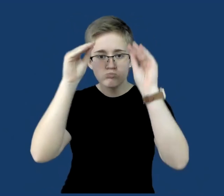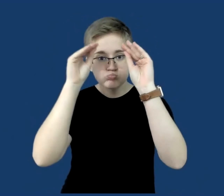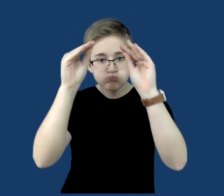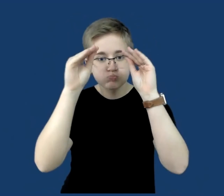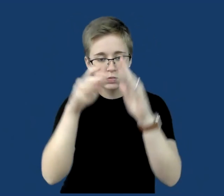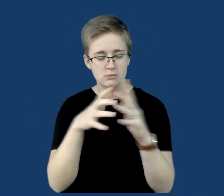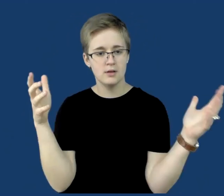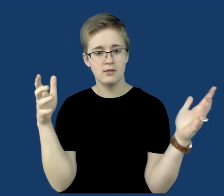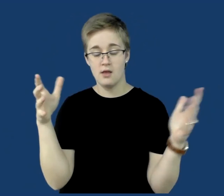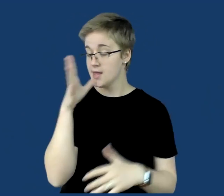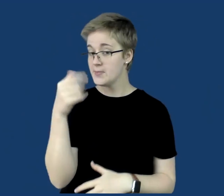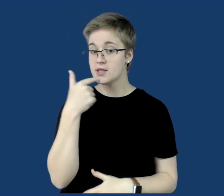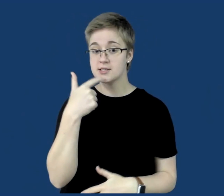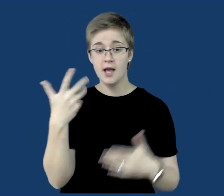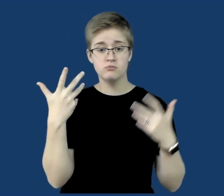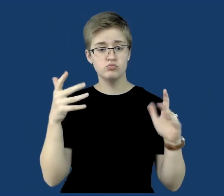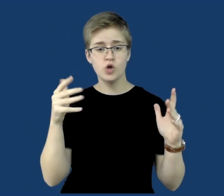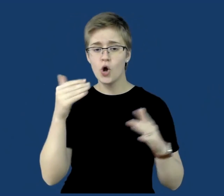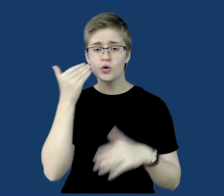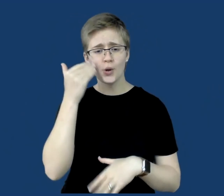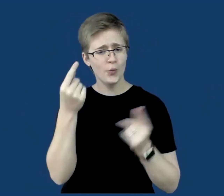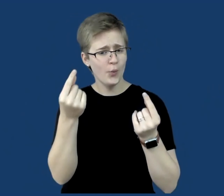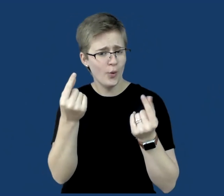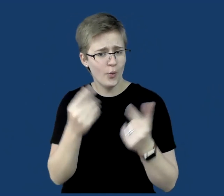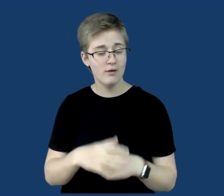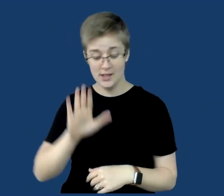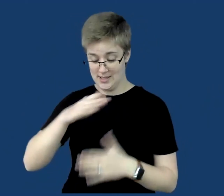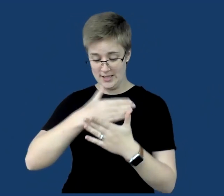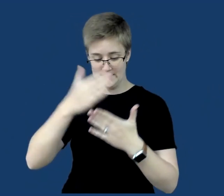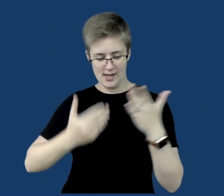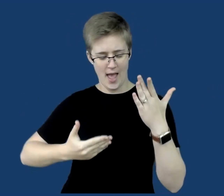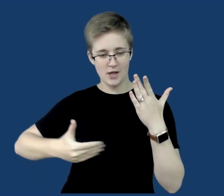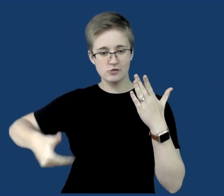His mother told him he already knew what to do. His hands knew; that’s what she said.